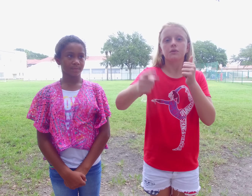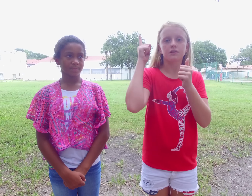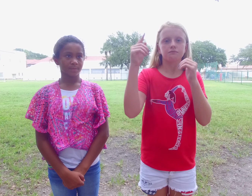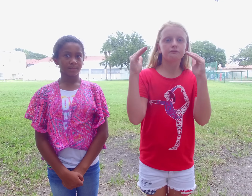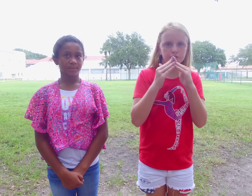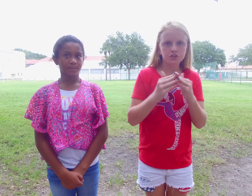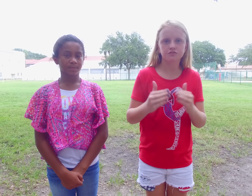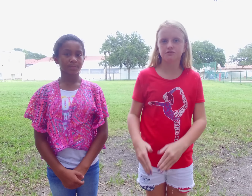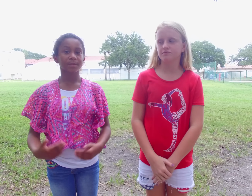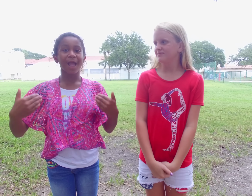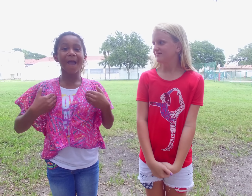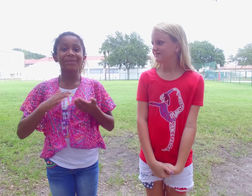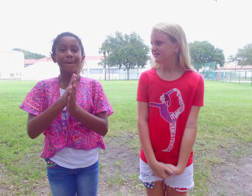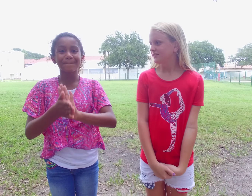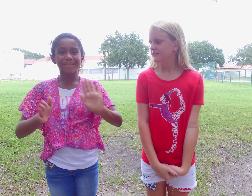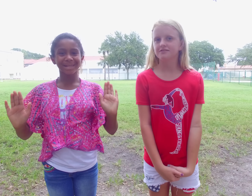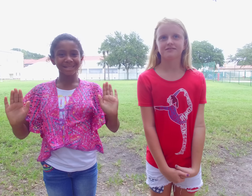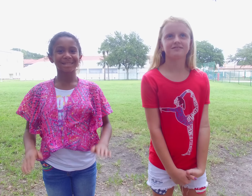When we are equal, there is peace.